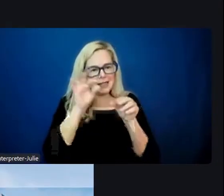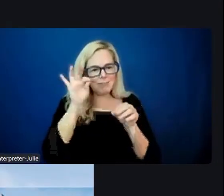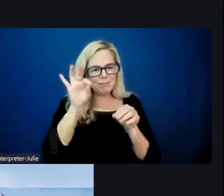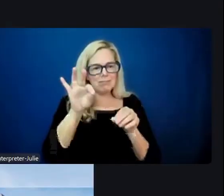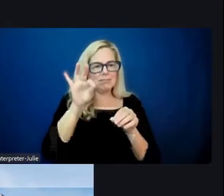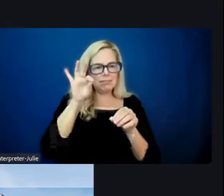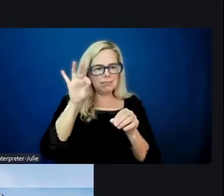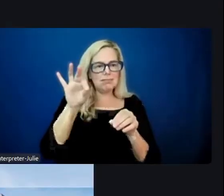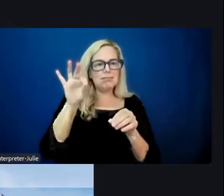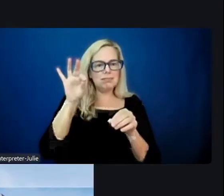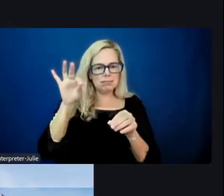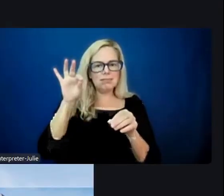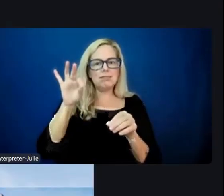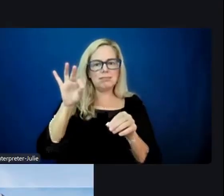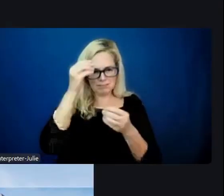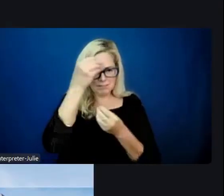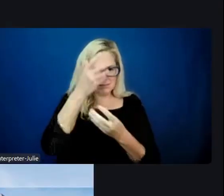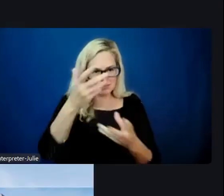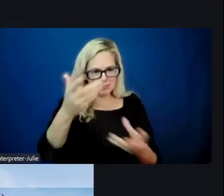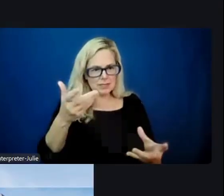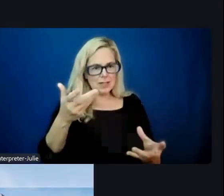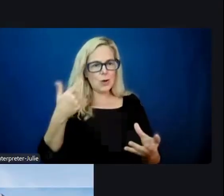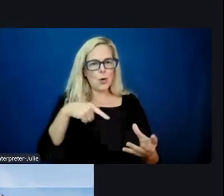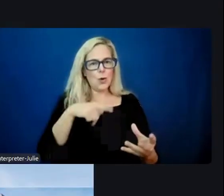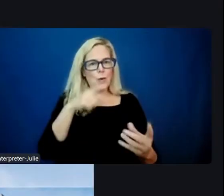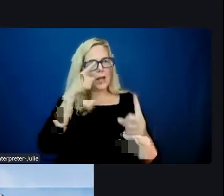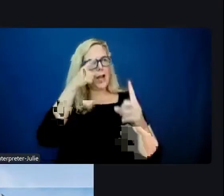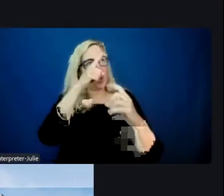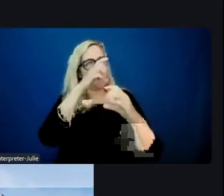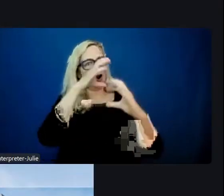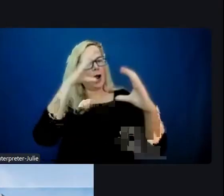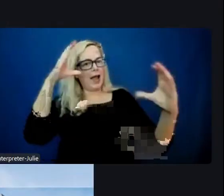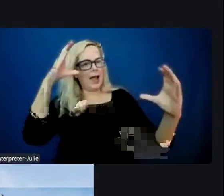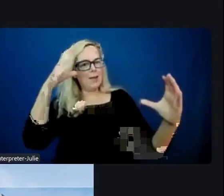that we are aiming for a better future for people.